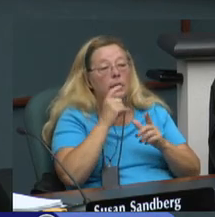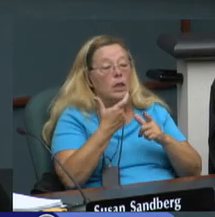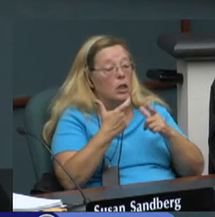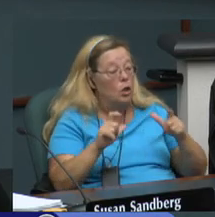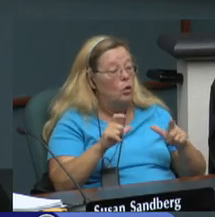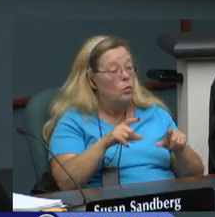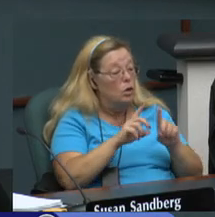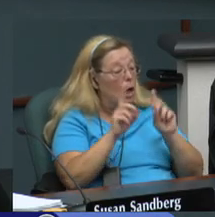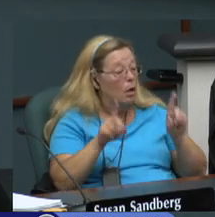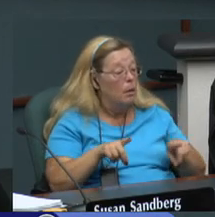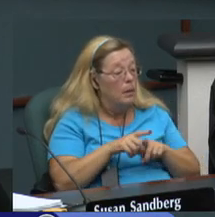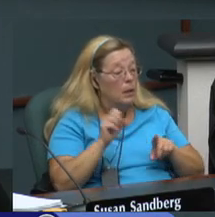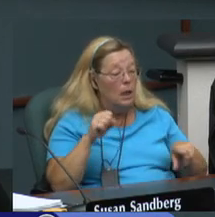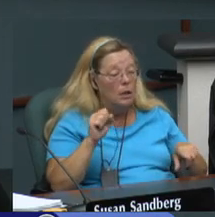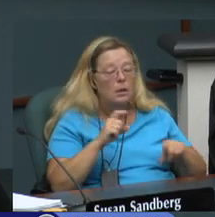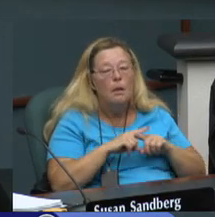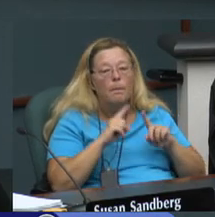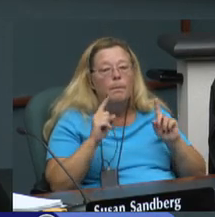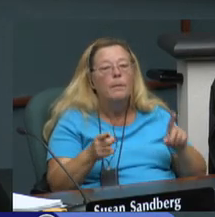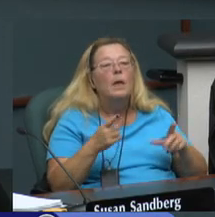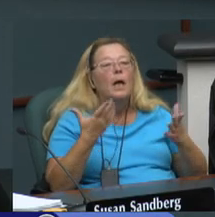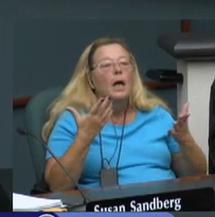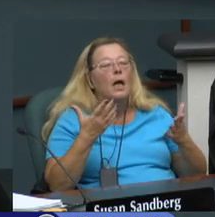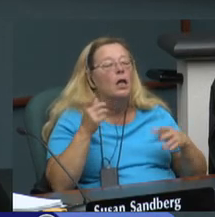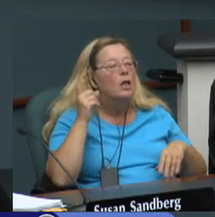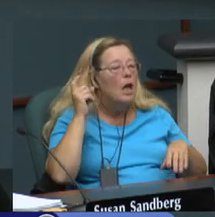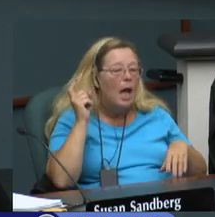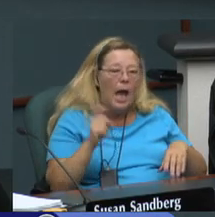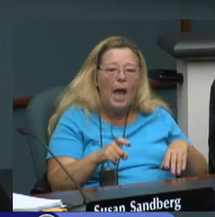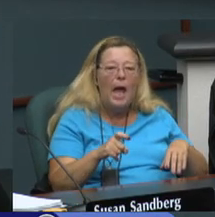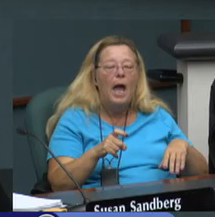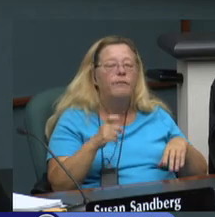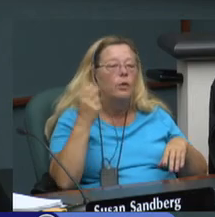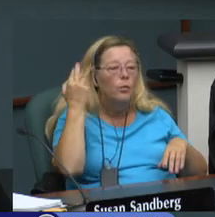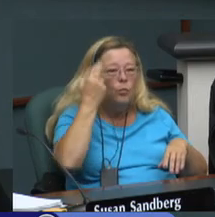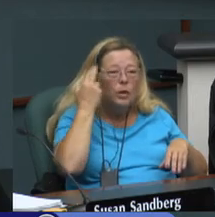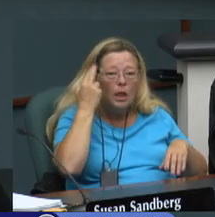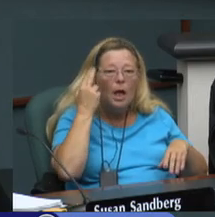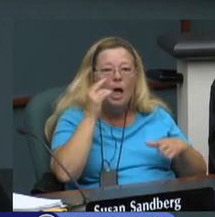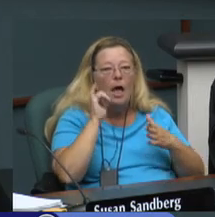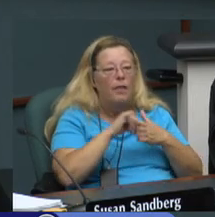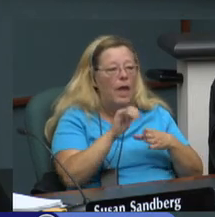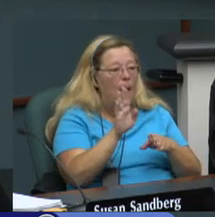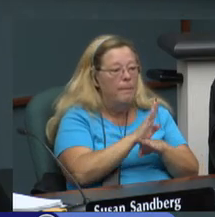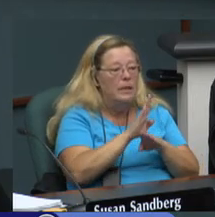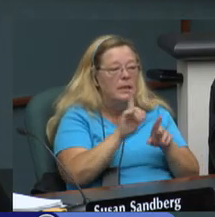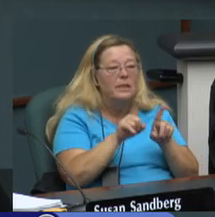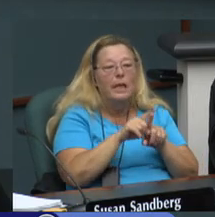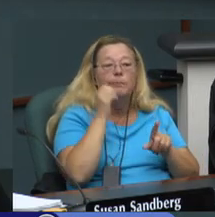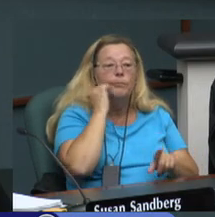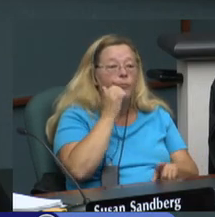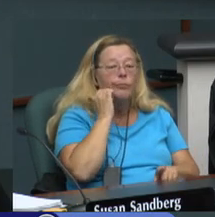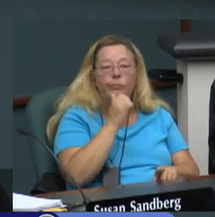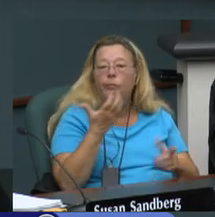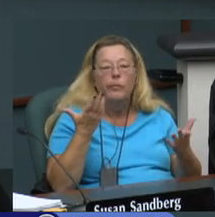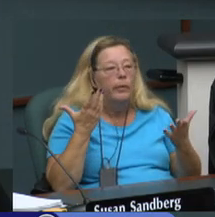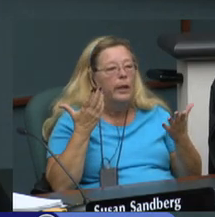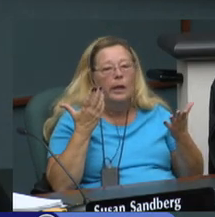there we just have to realize that business as usual isn't going to be